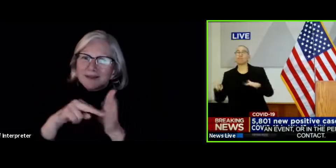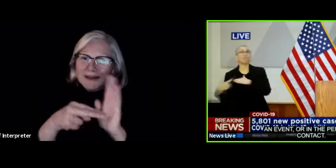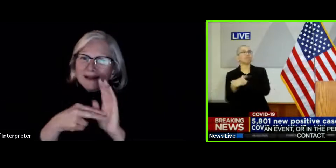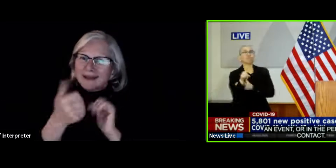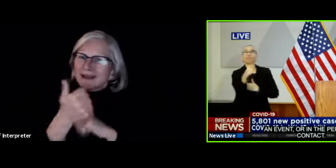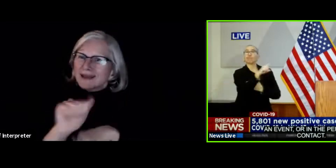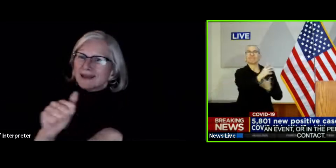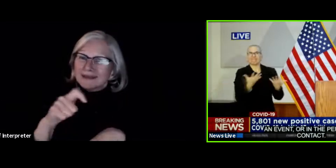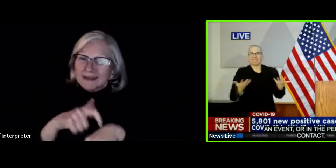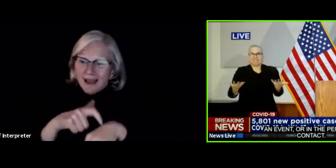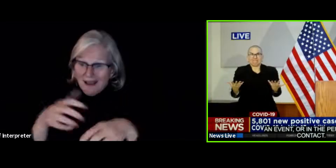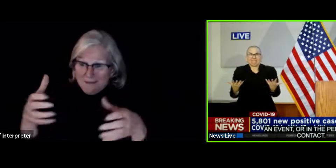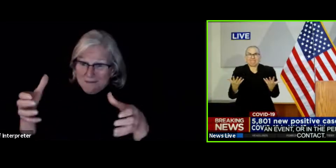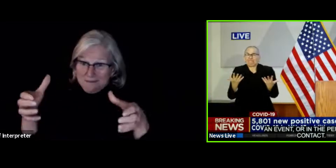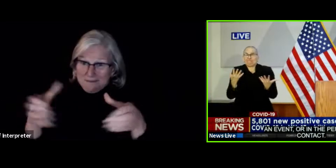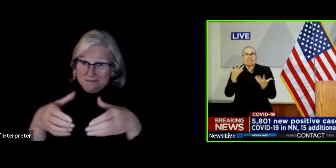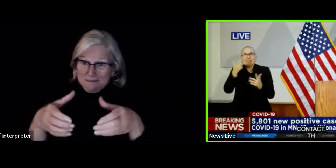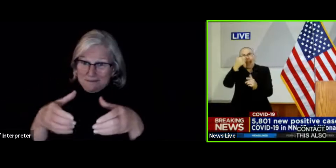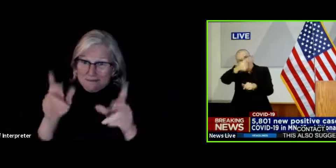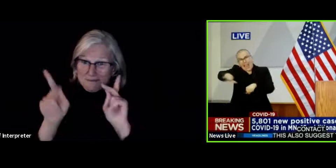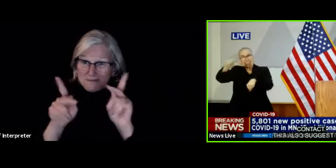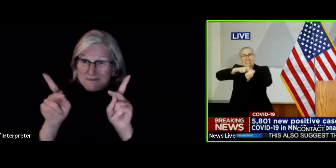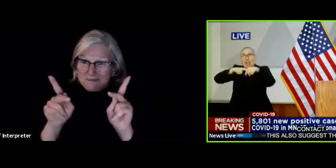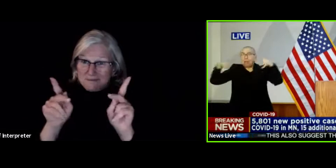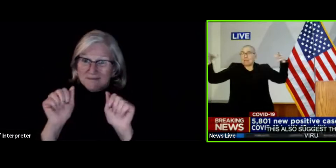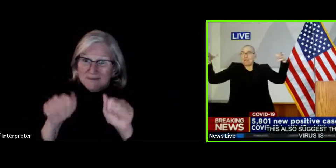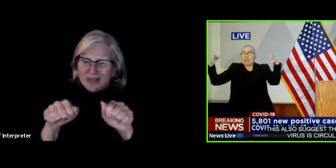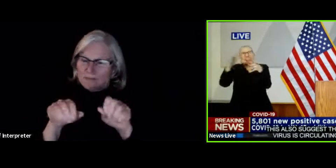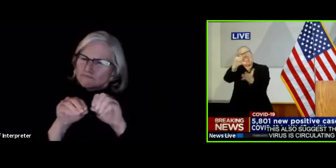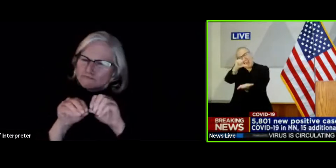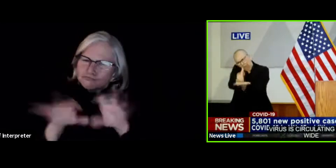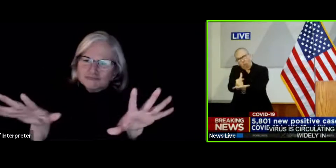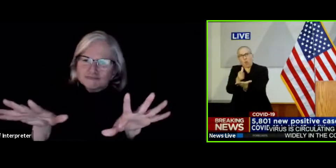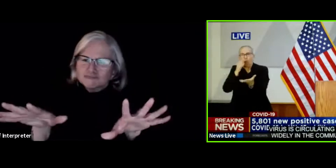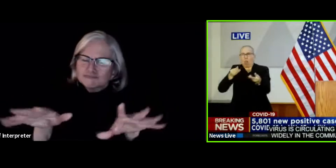NEXT PICTURE SHOWS HOW THIS IS TRULY BECOME A STATEWIDE